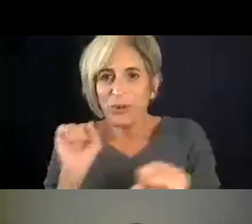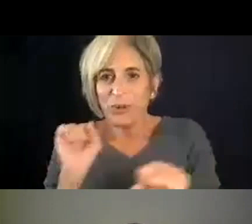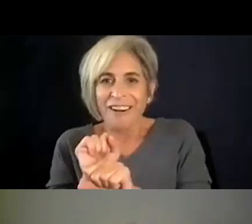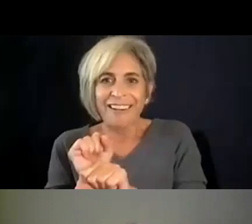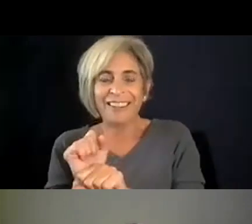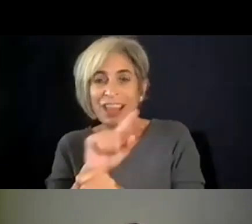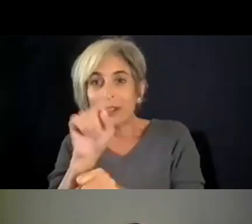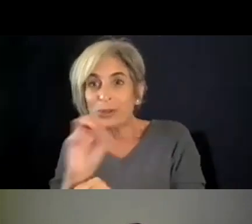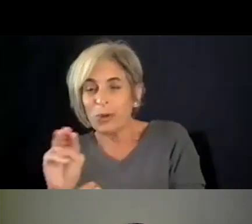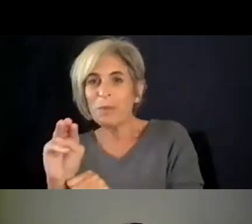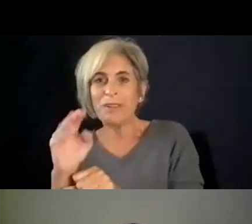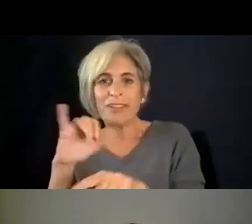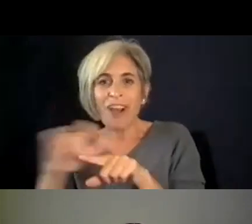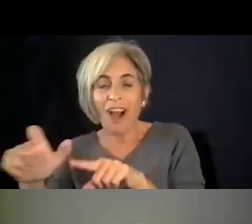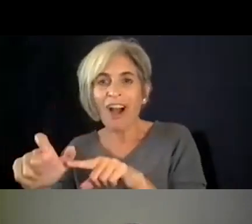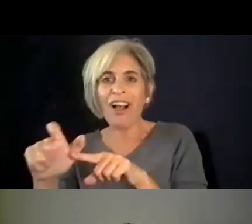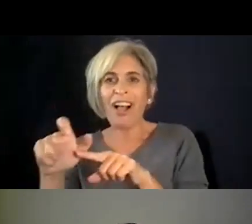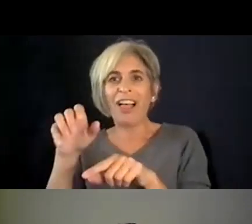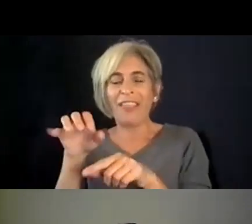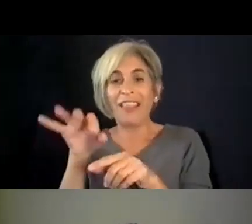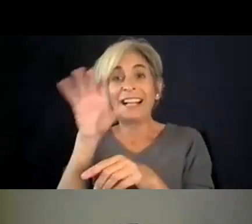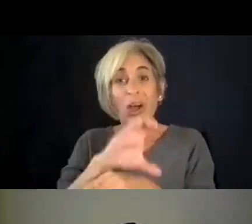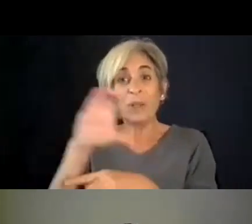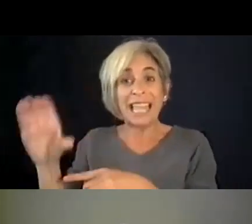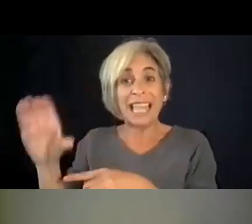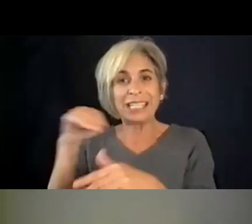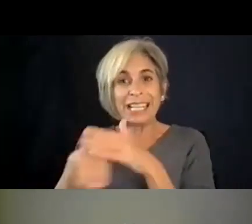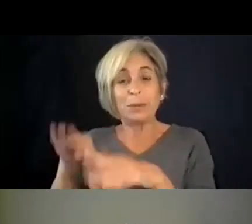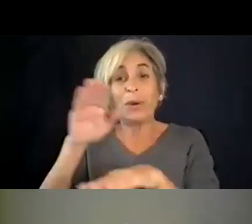accessibility features were turned on. A lot of people don't know that